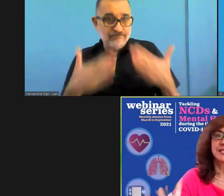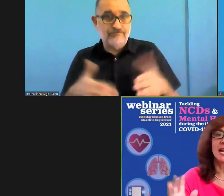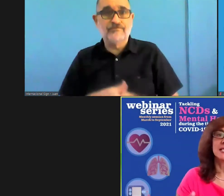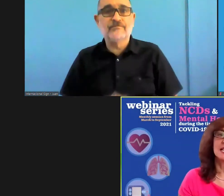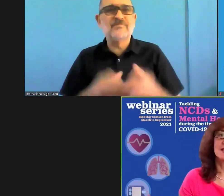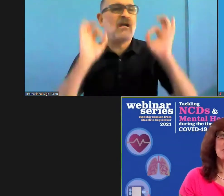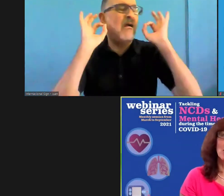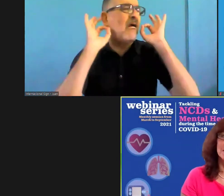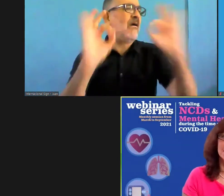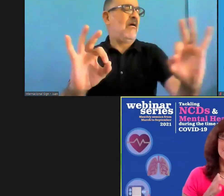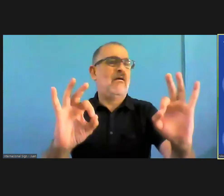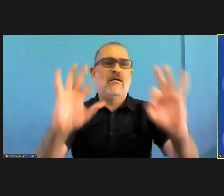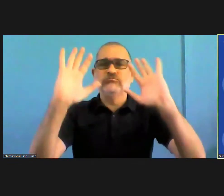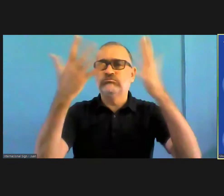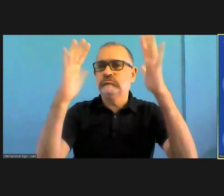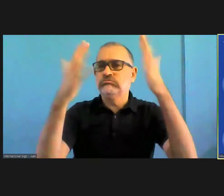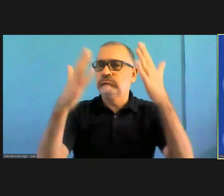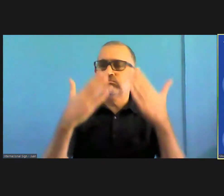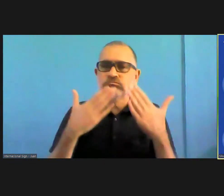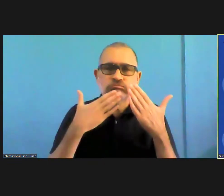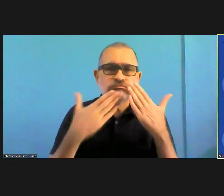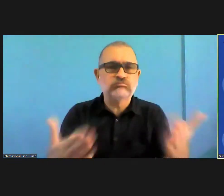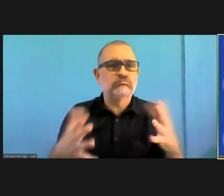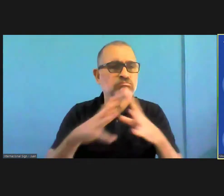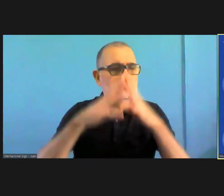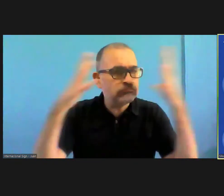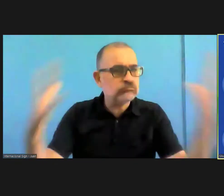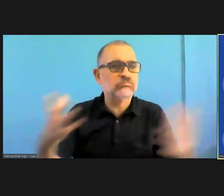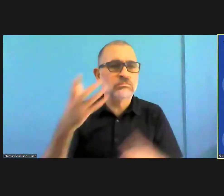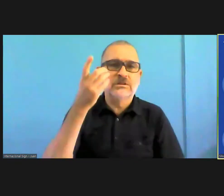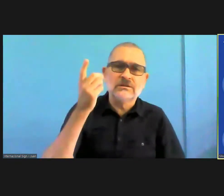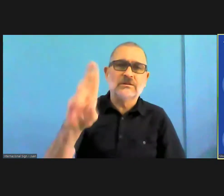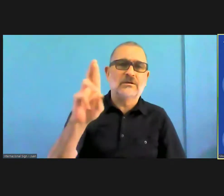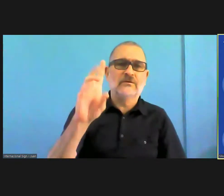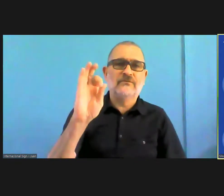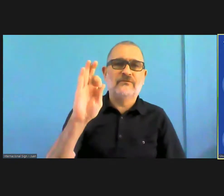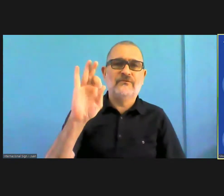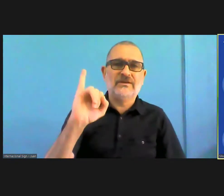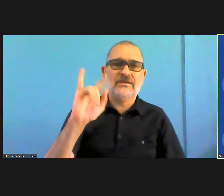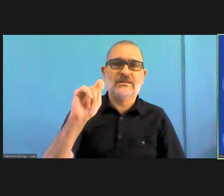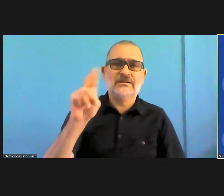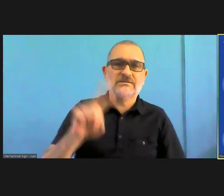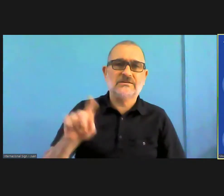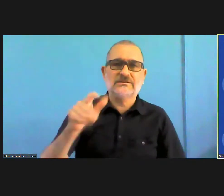And emphasizing the importance of governance of a health system, the essential public health functions, and a focus on first level